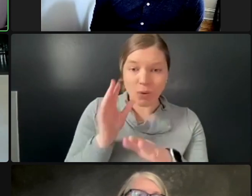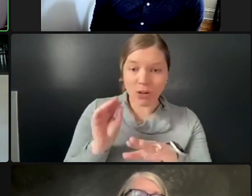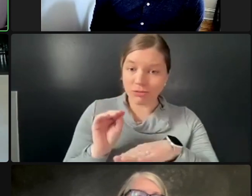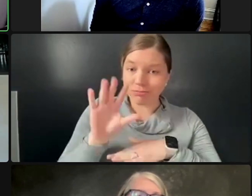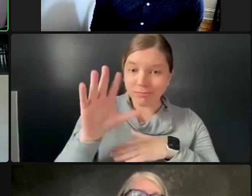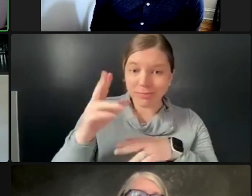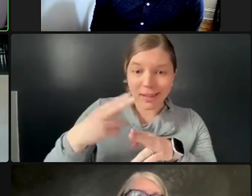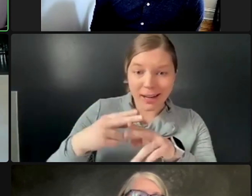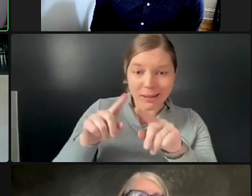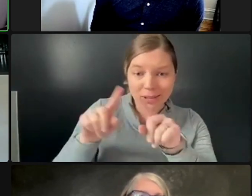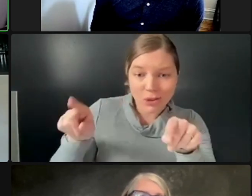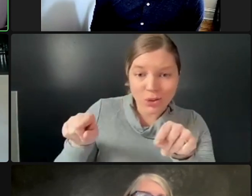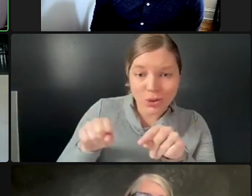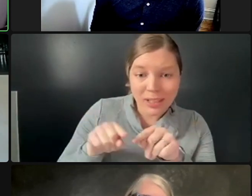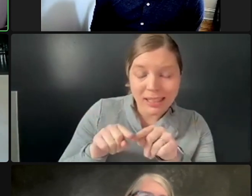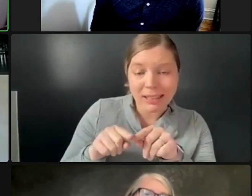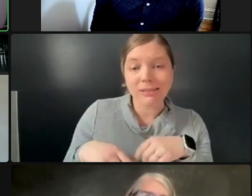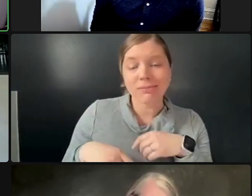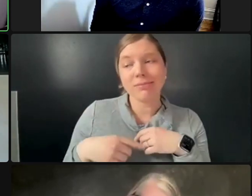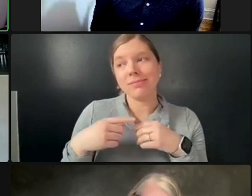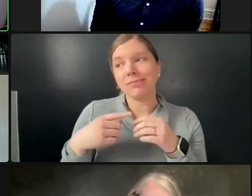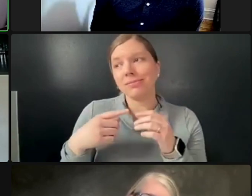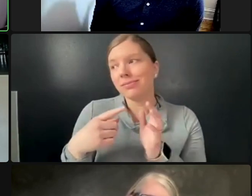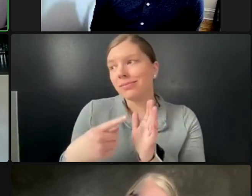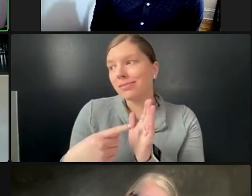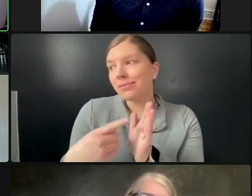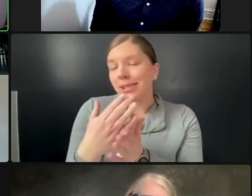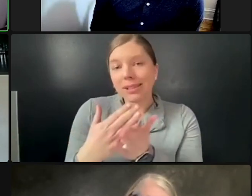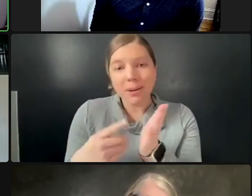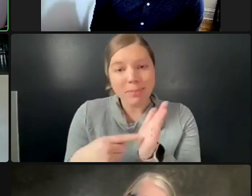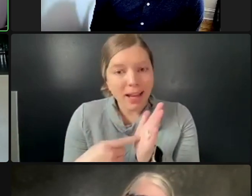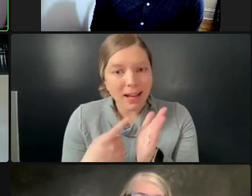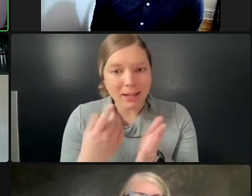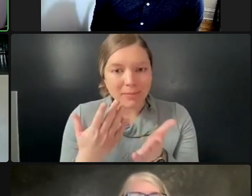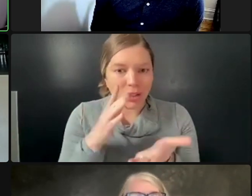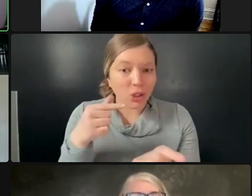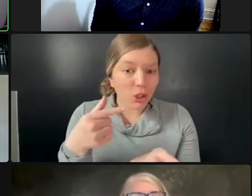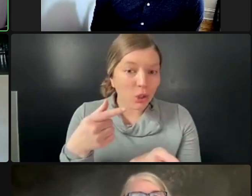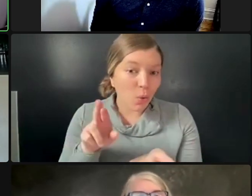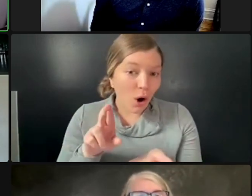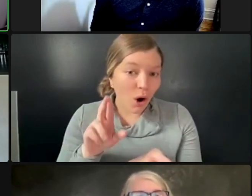may be best to just have the names projected on the screen.